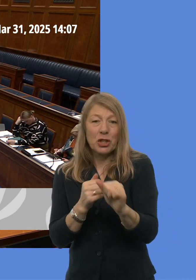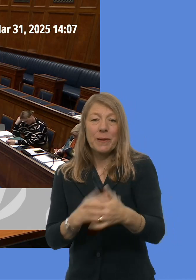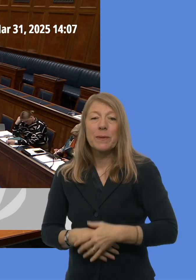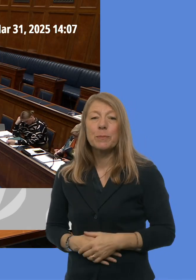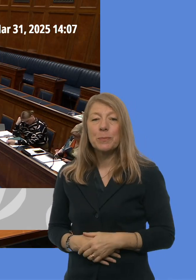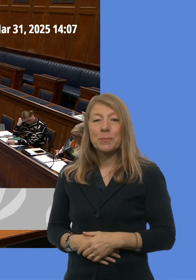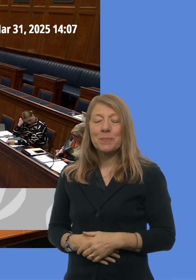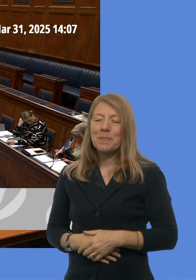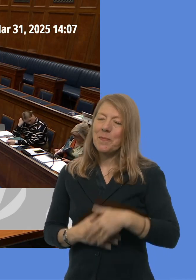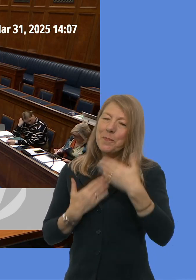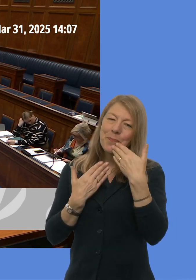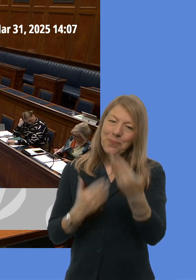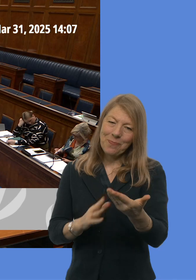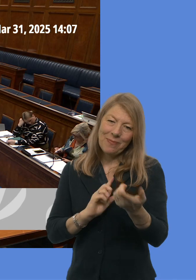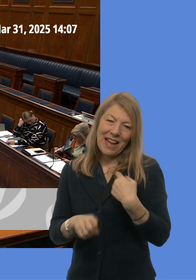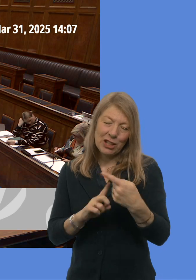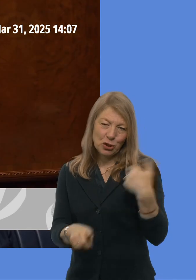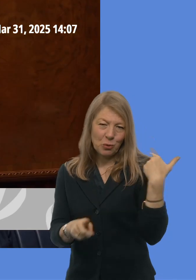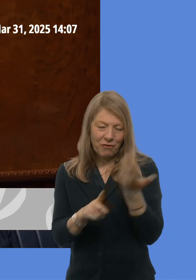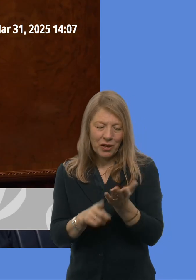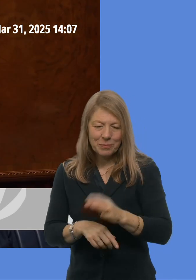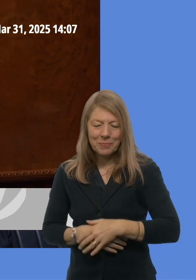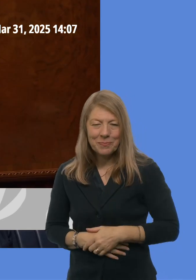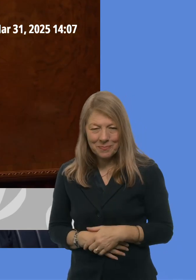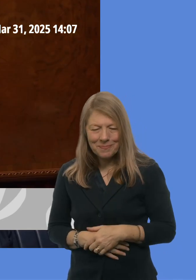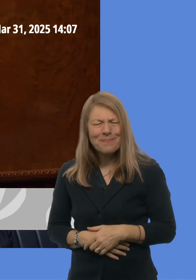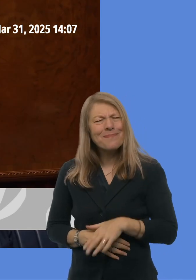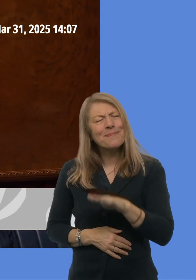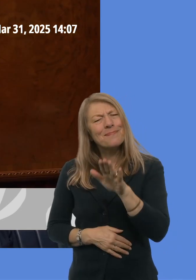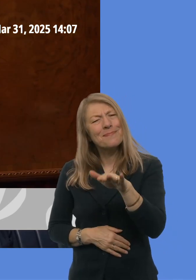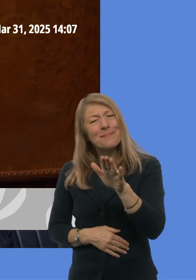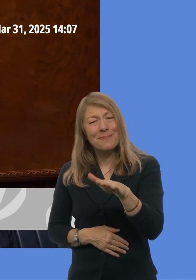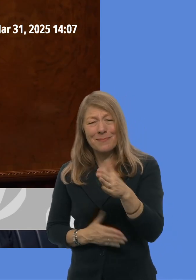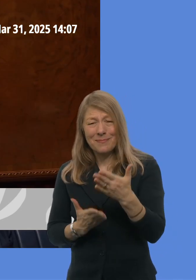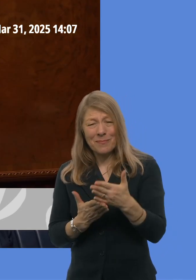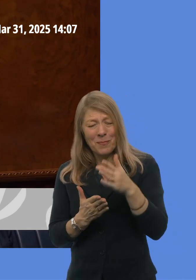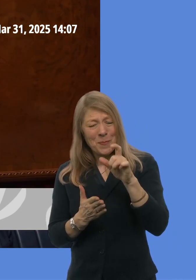Deputy First Minister, given the urgency for communities in transition to be free from the corrosive